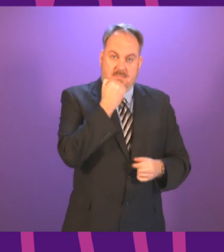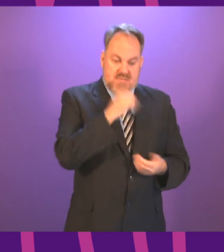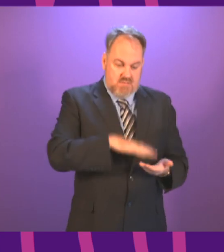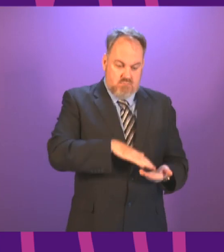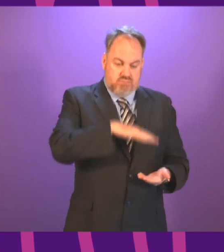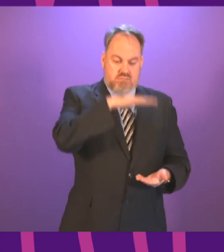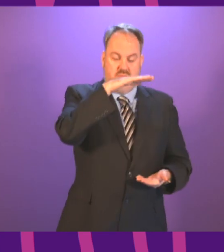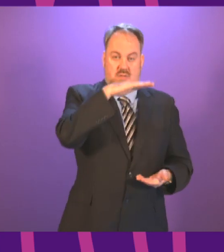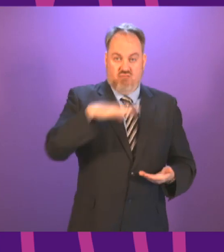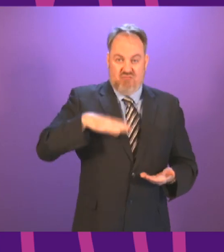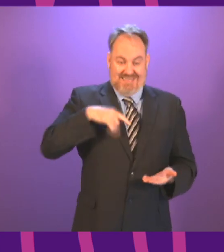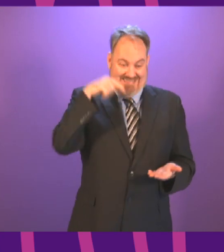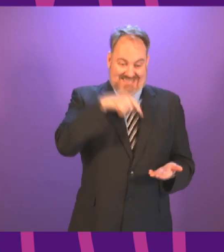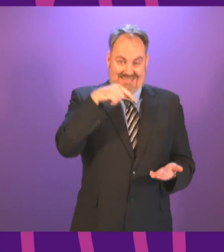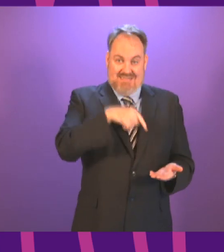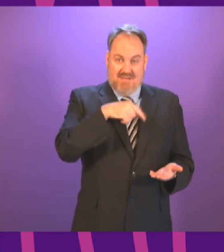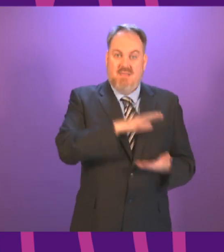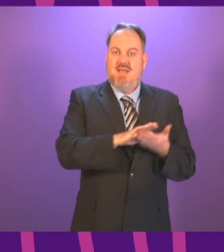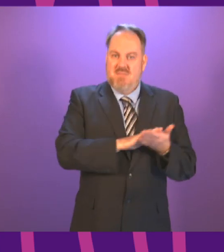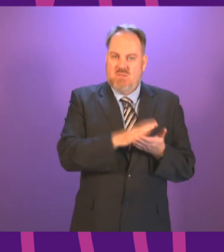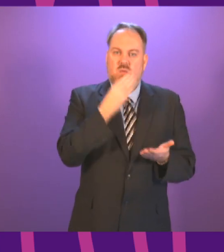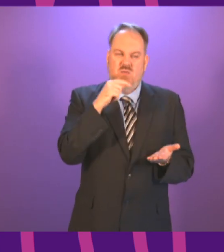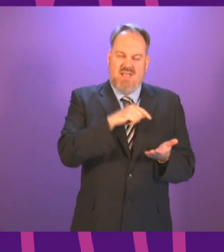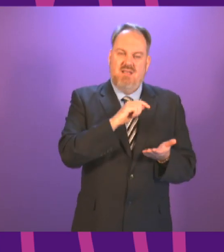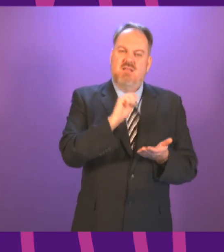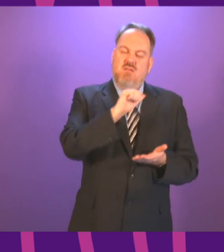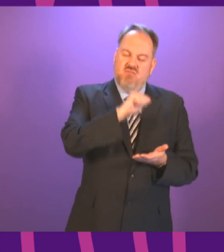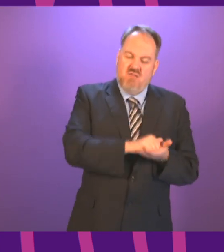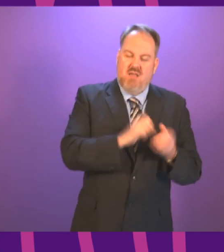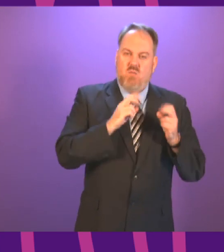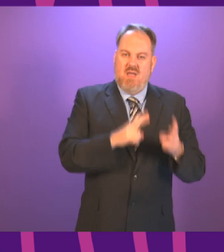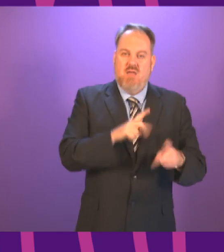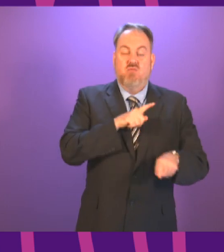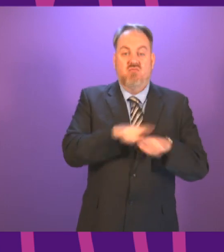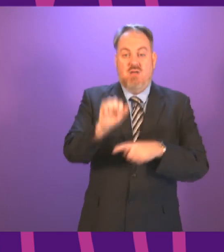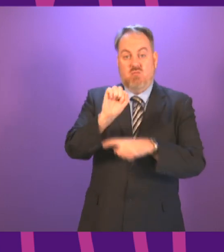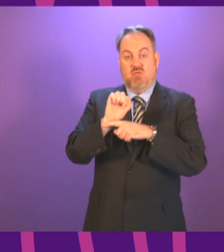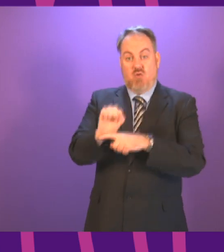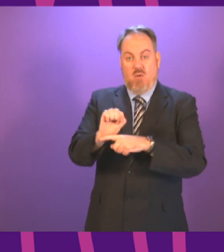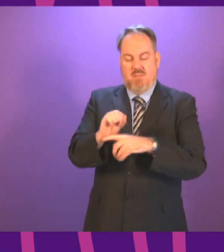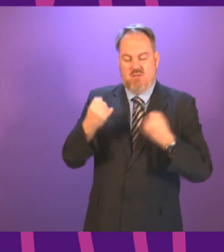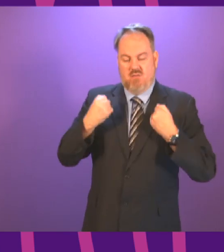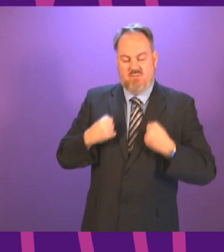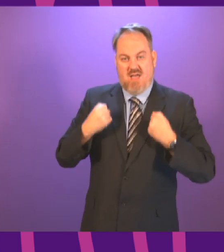even more by the end of the year, and then using that capacity, in the best possible way, to limit the spread of Covid.